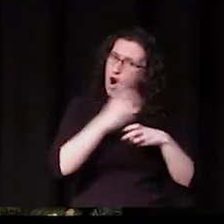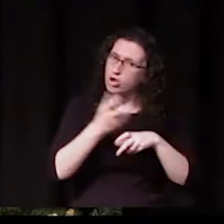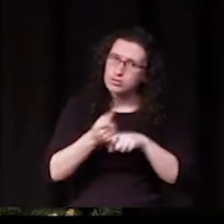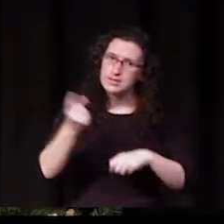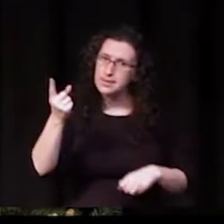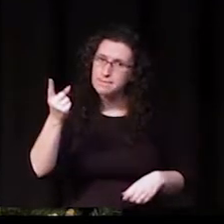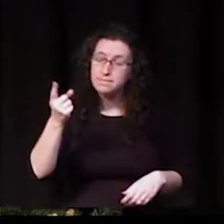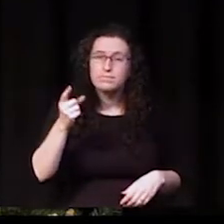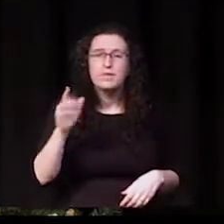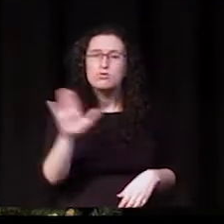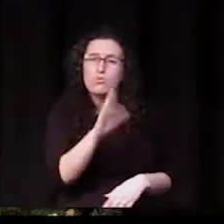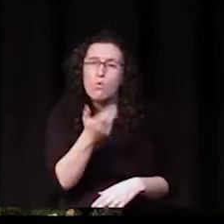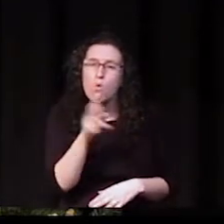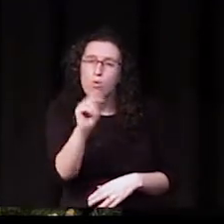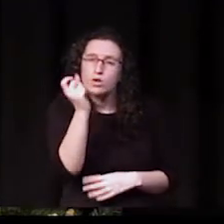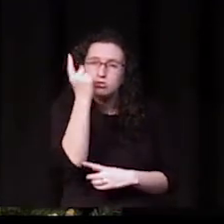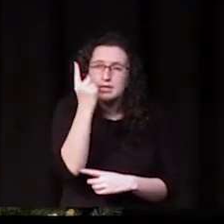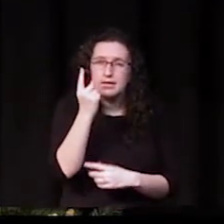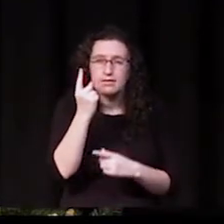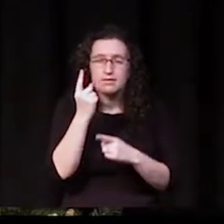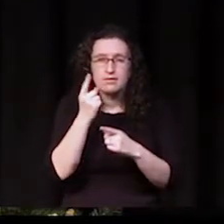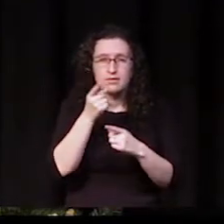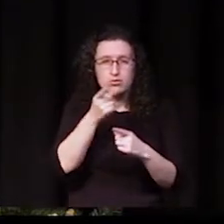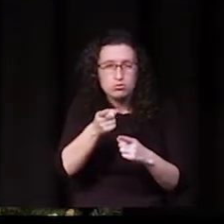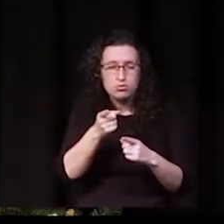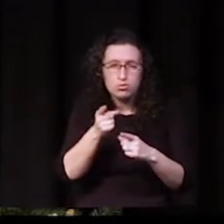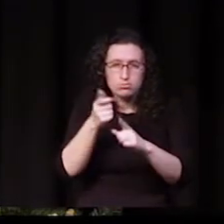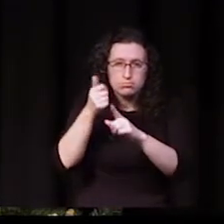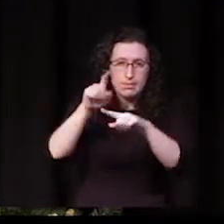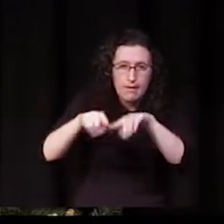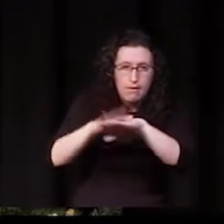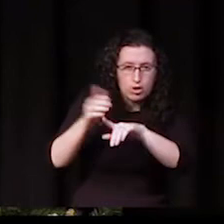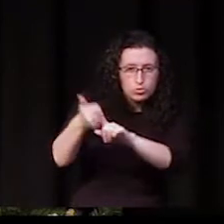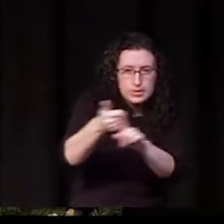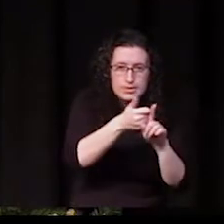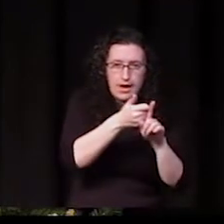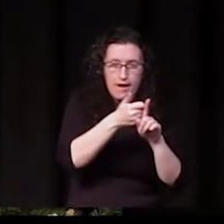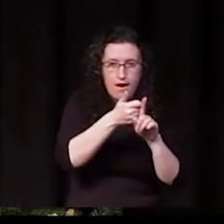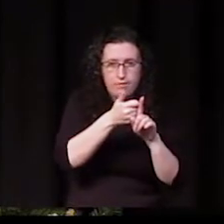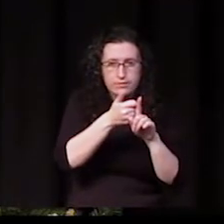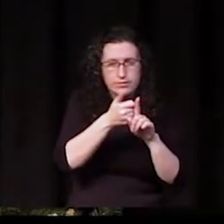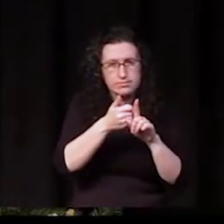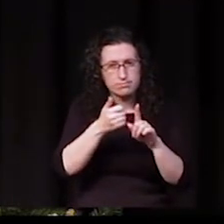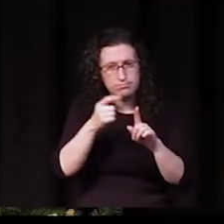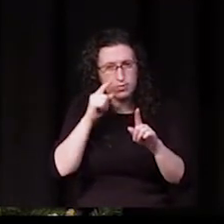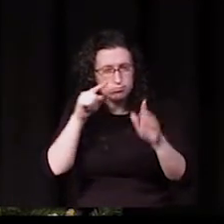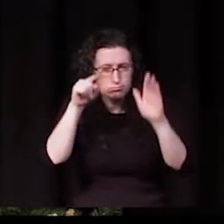and might there be a practice of knowing that God knows so much more and He sees so much more,